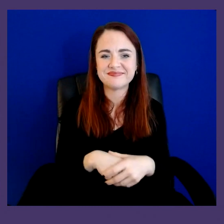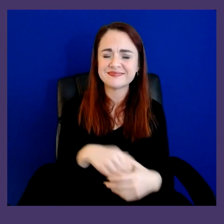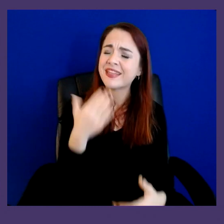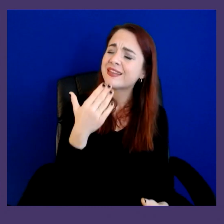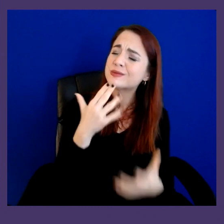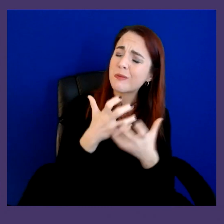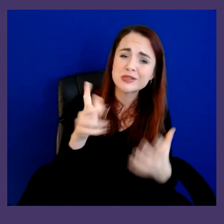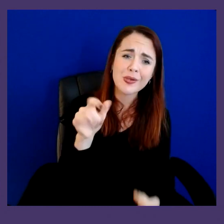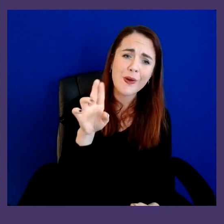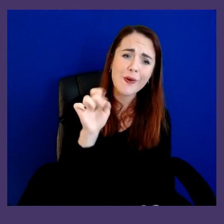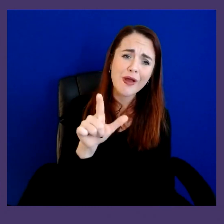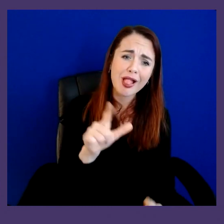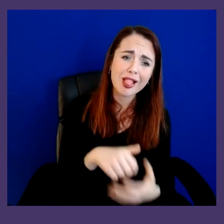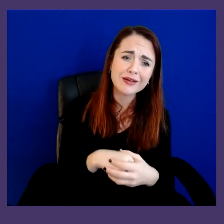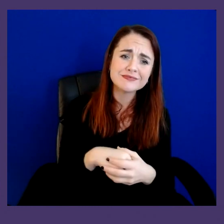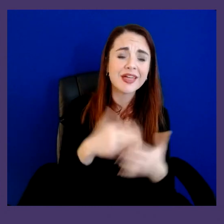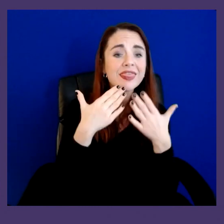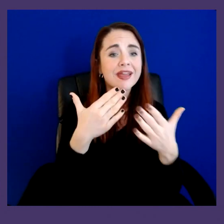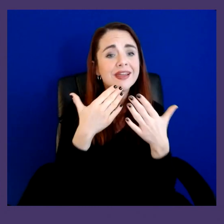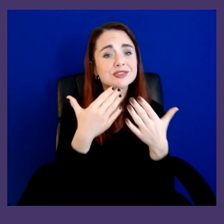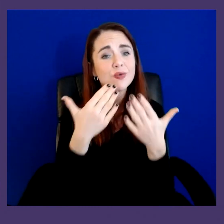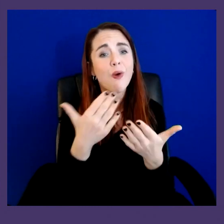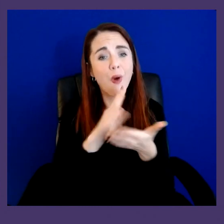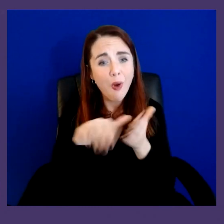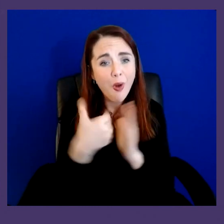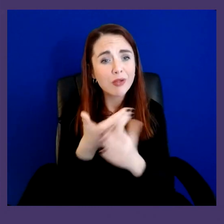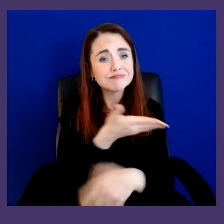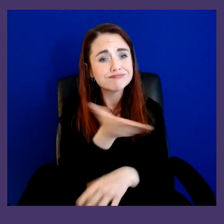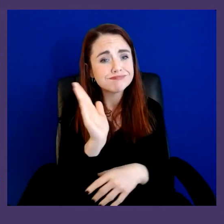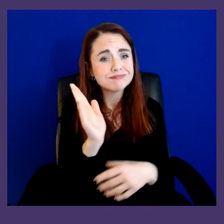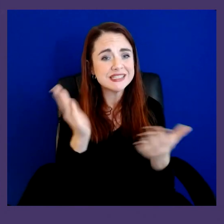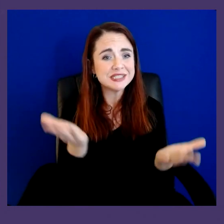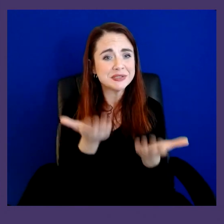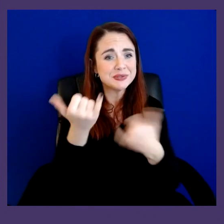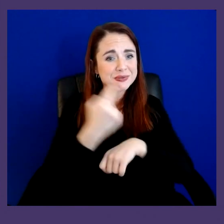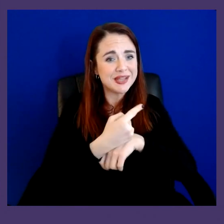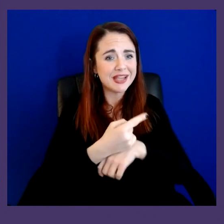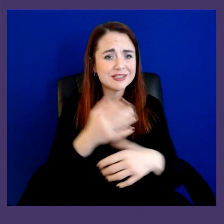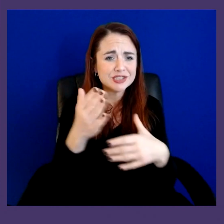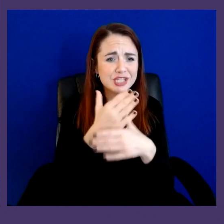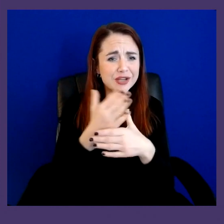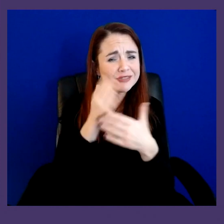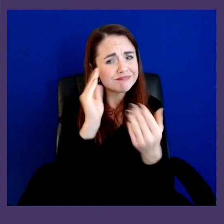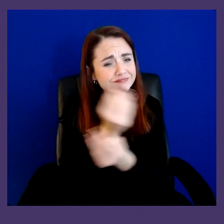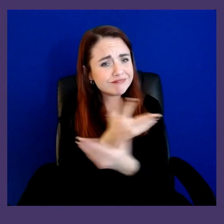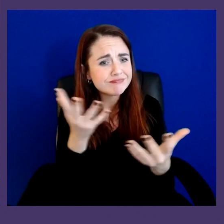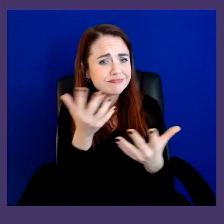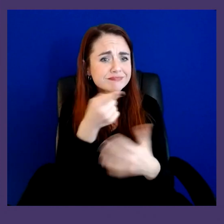Huge thanks to all of our panelists today for sharing the great things that you're working on and giving us a preview of what's to come.